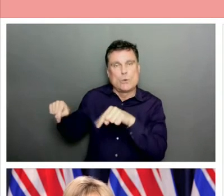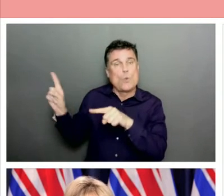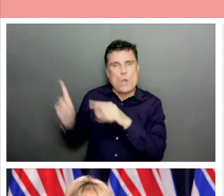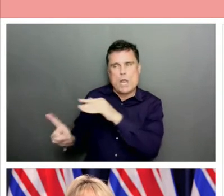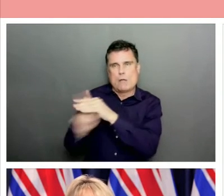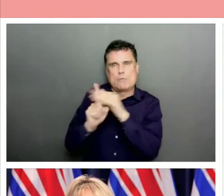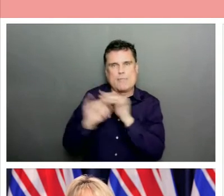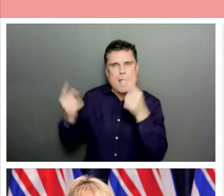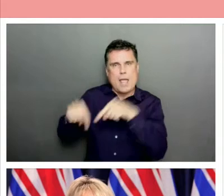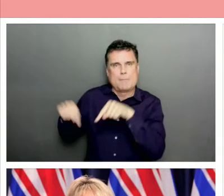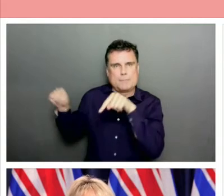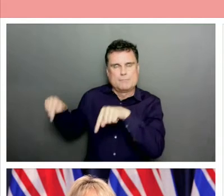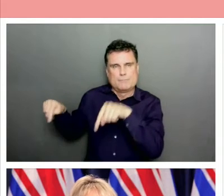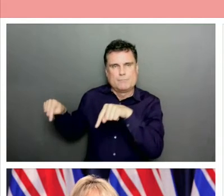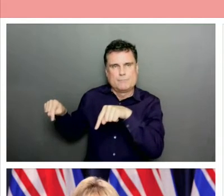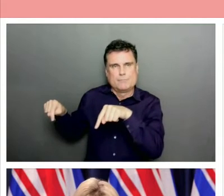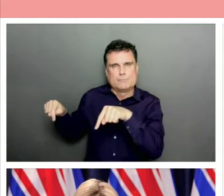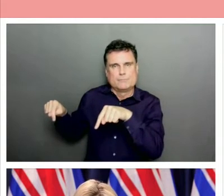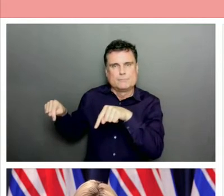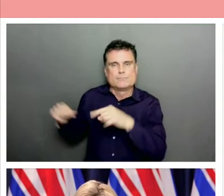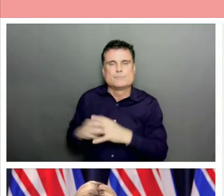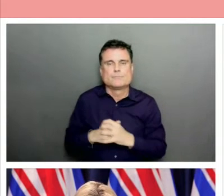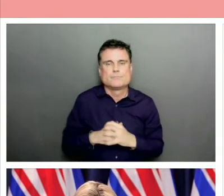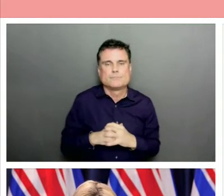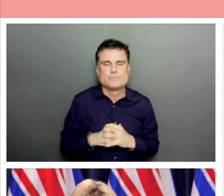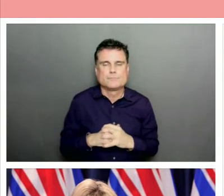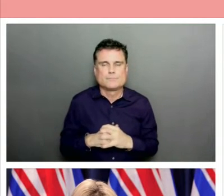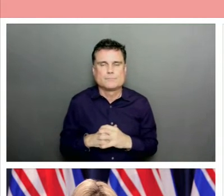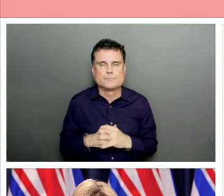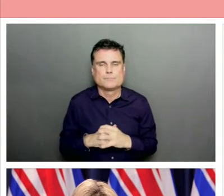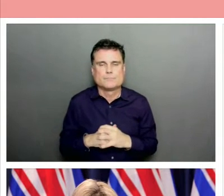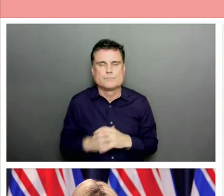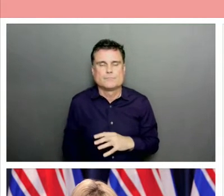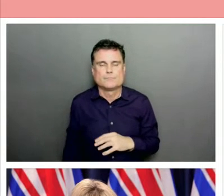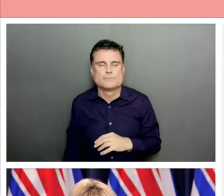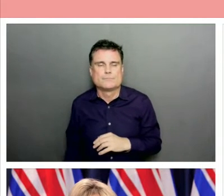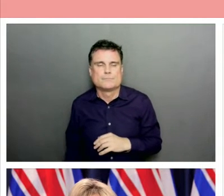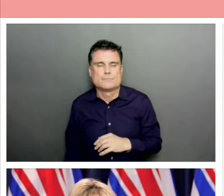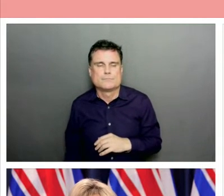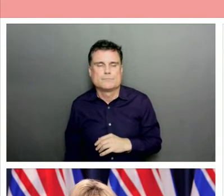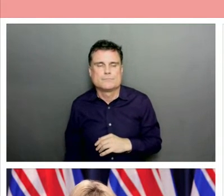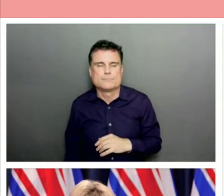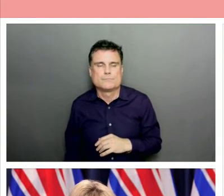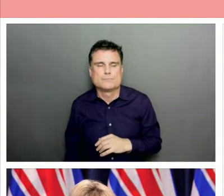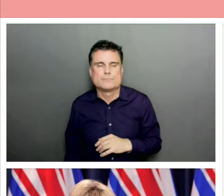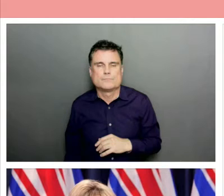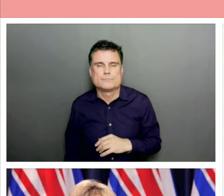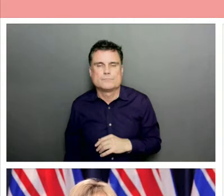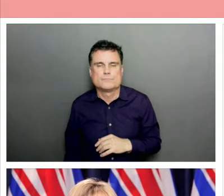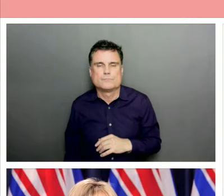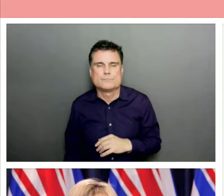region. We do have detailed information from Vancouver Coastal and Fraser.